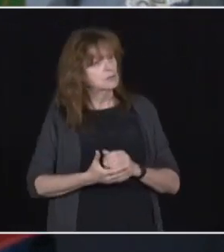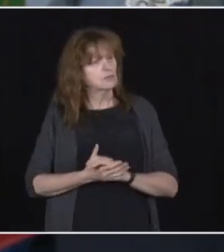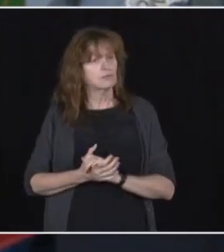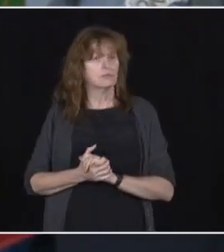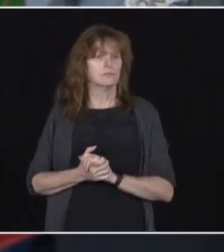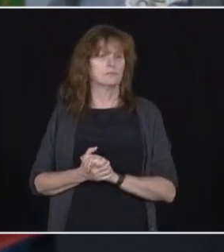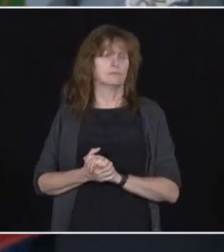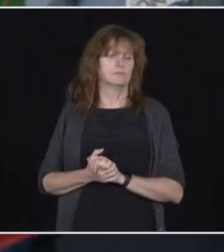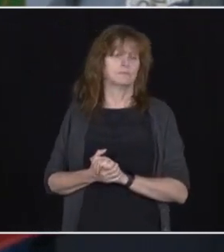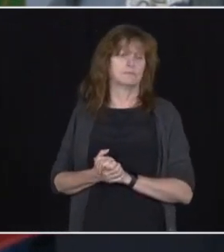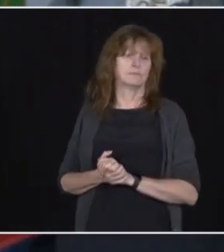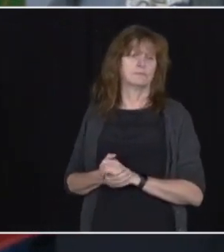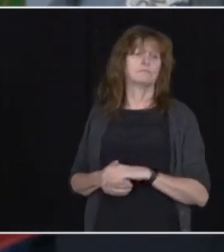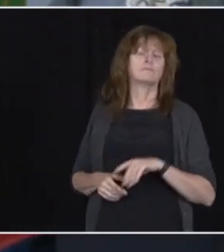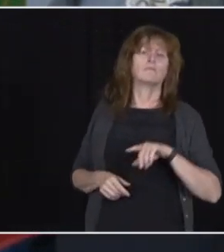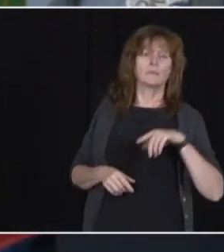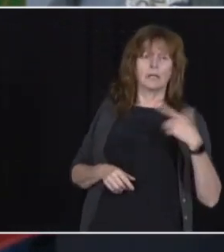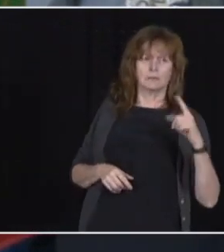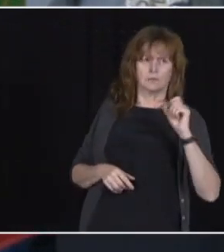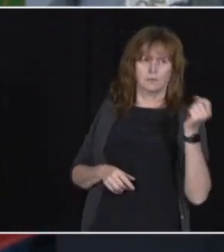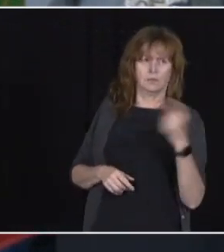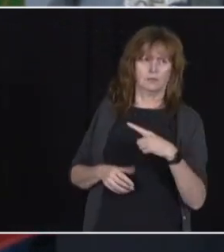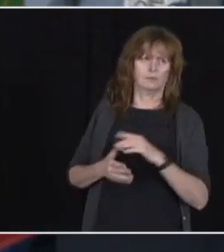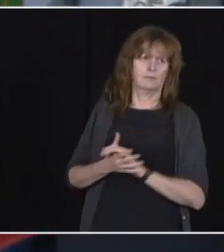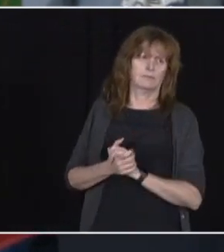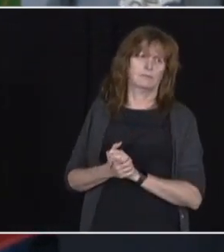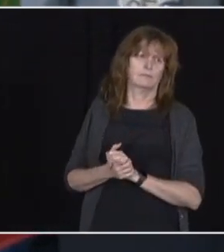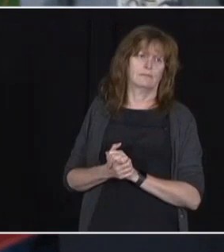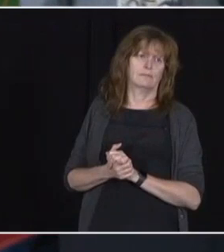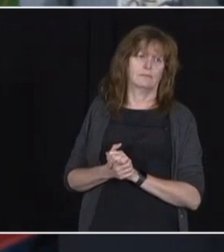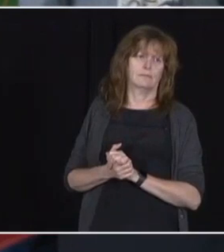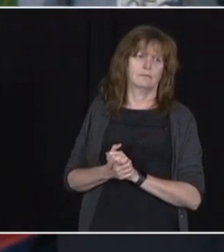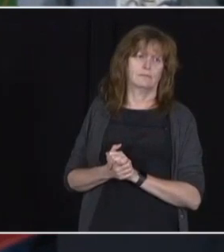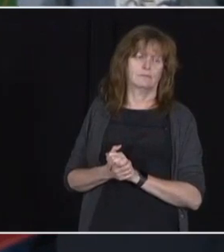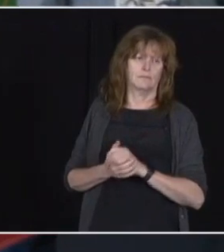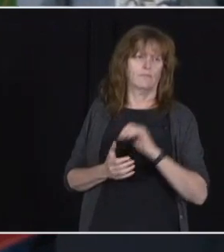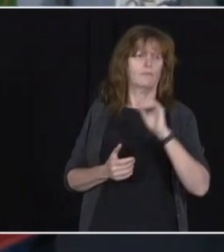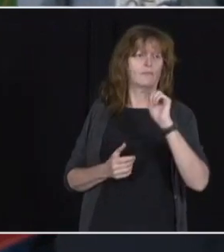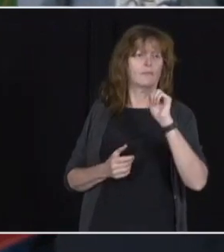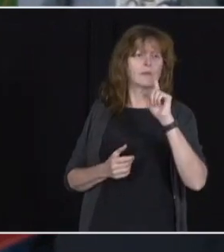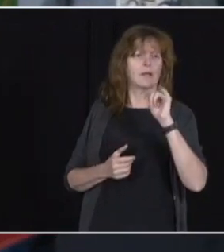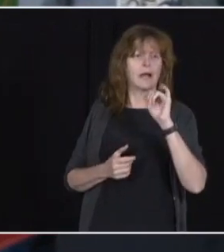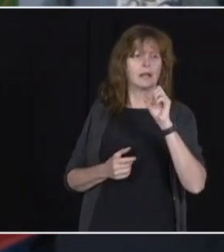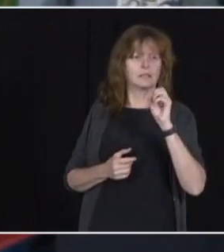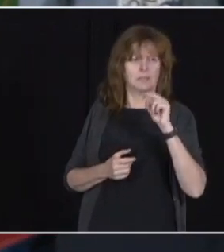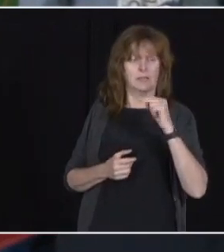about it. And that is how we are going to continue moving forward. Next question.